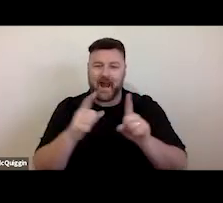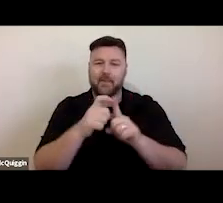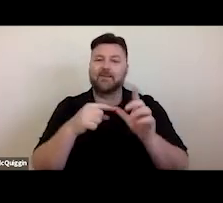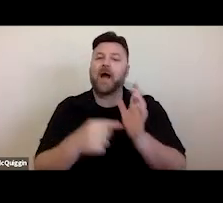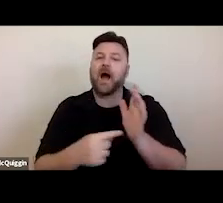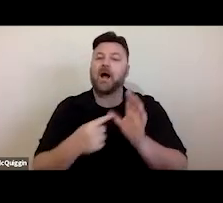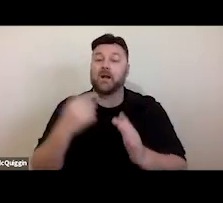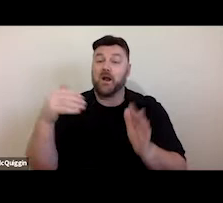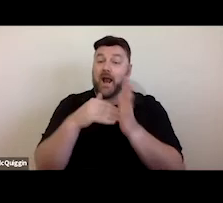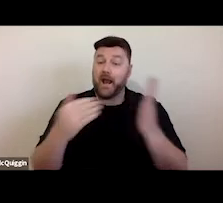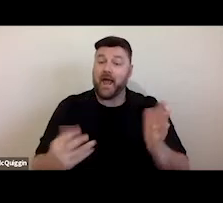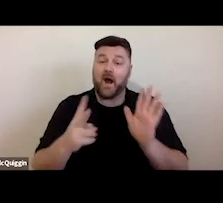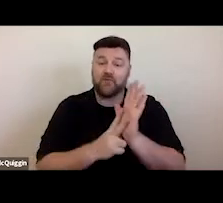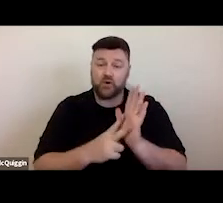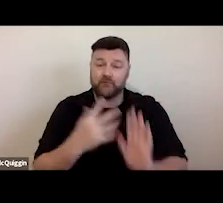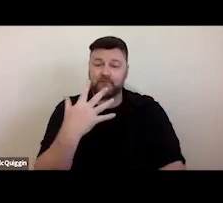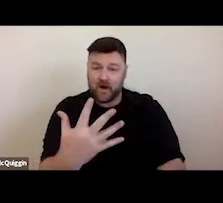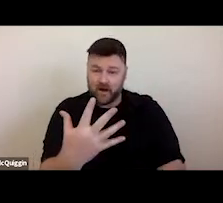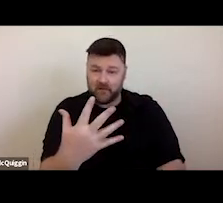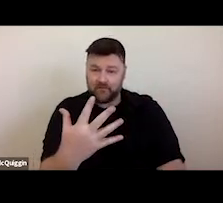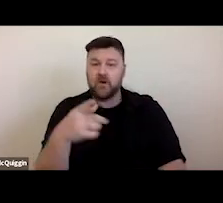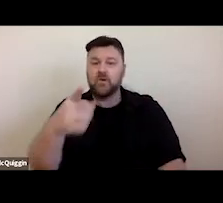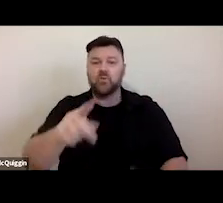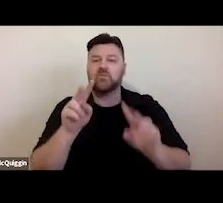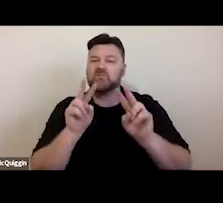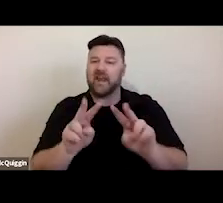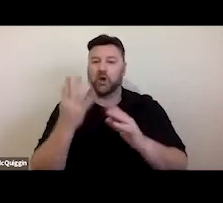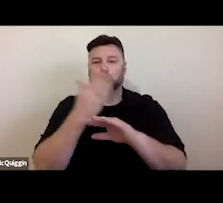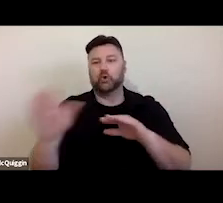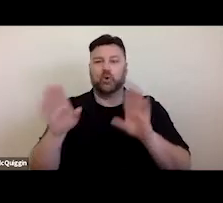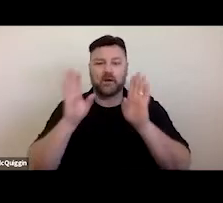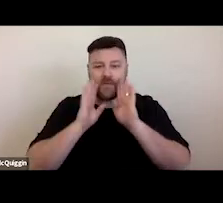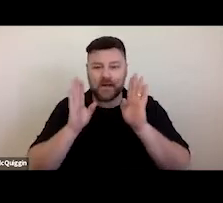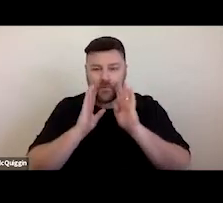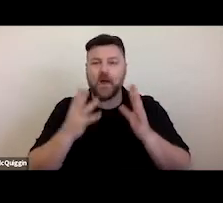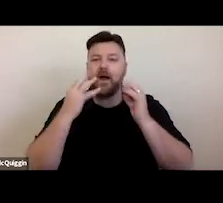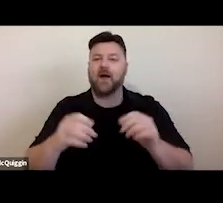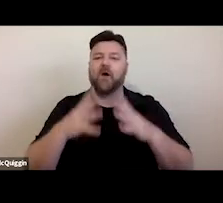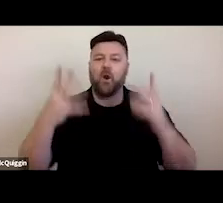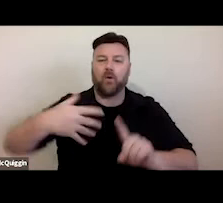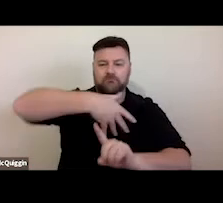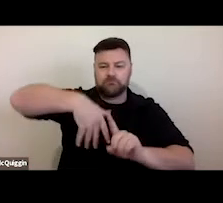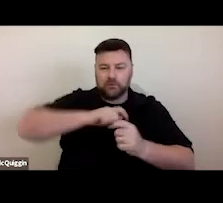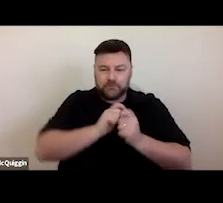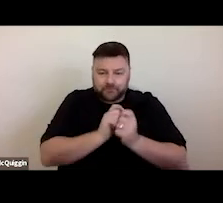Facebook is rolling out, this new version you're starting to see, there's a lot of back-end changes as well as that dark mode and the rest